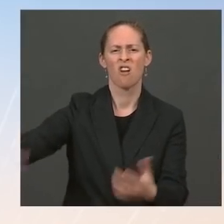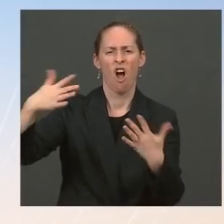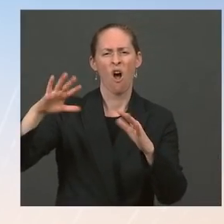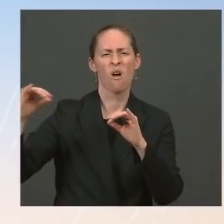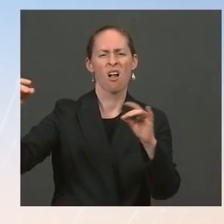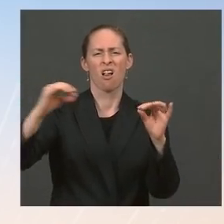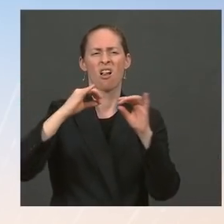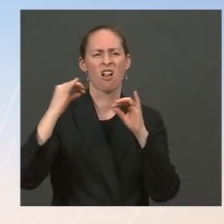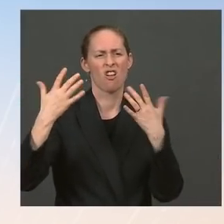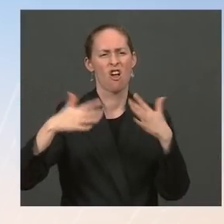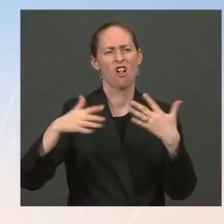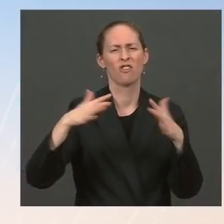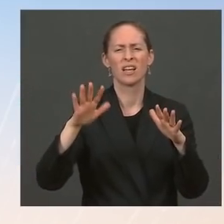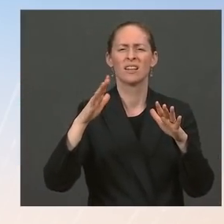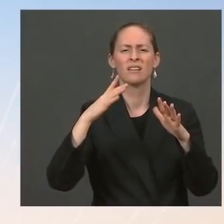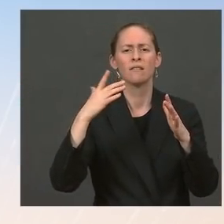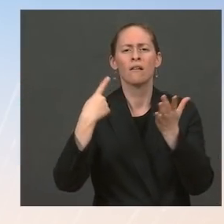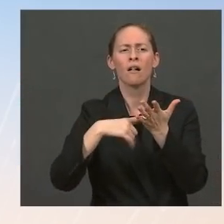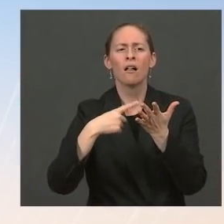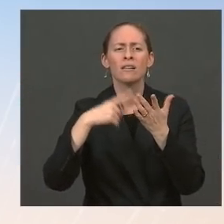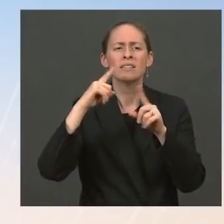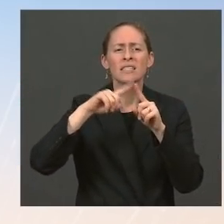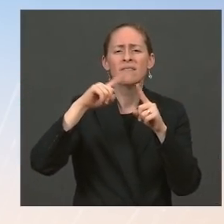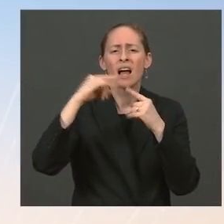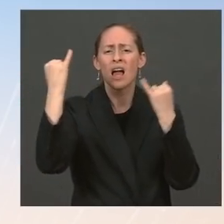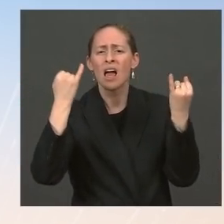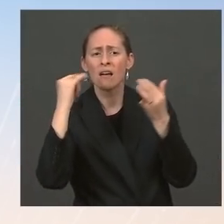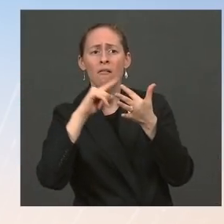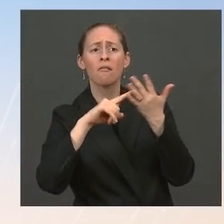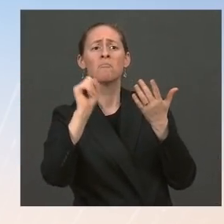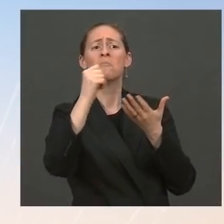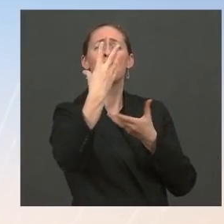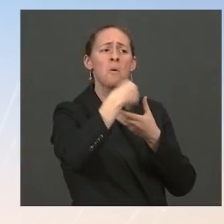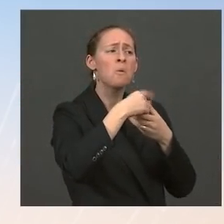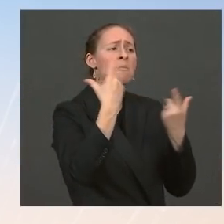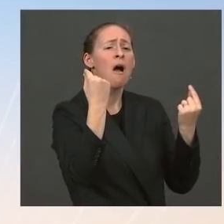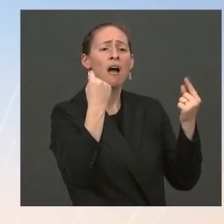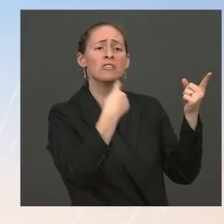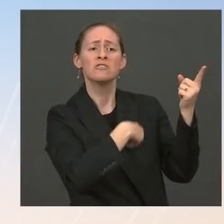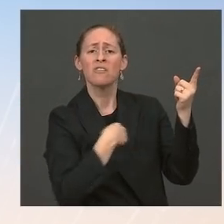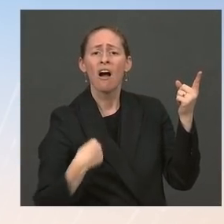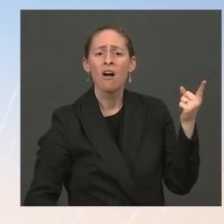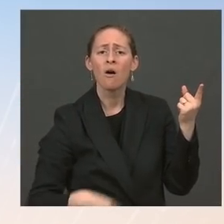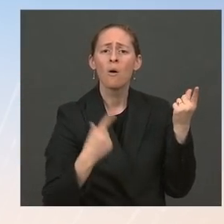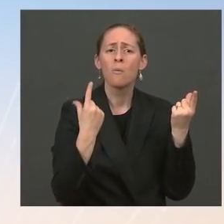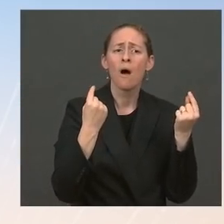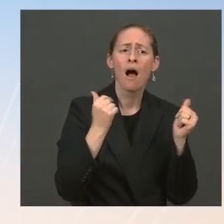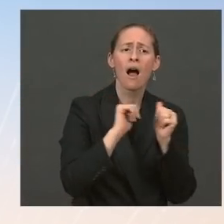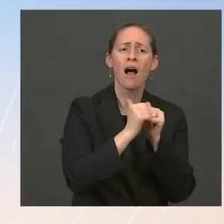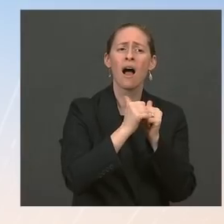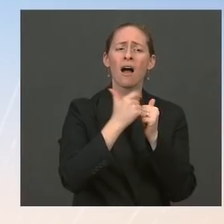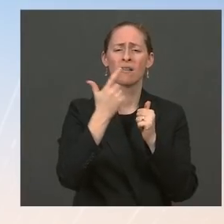including China, as was noted in the readout -- the need to meet the supply demands out there over the longer term as well.